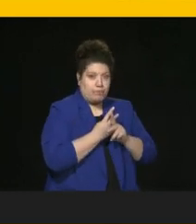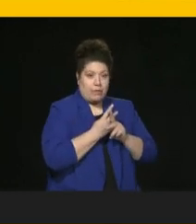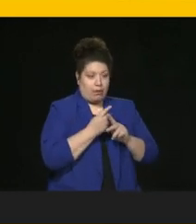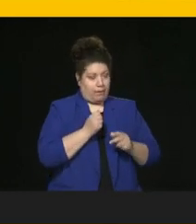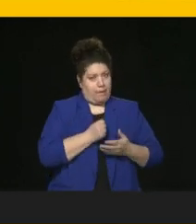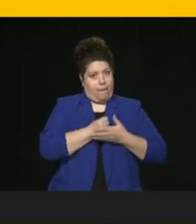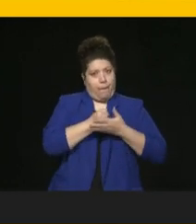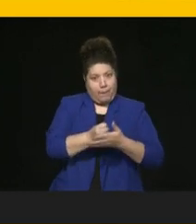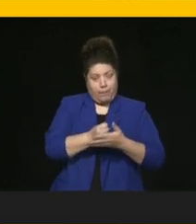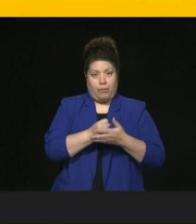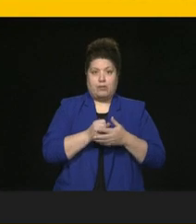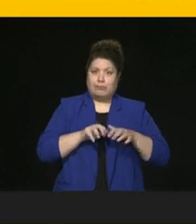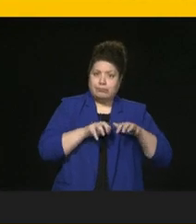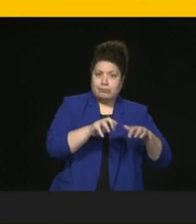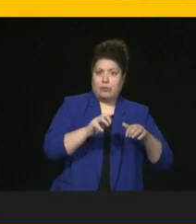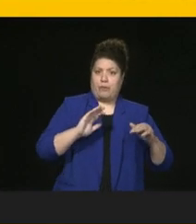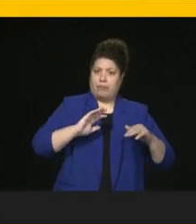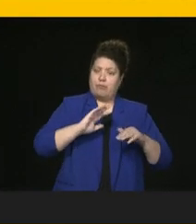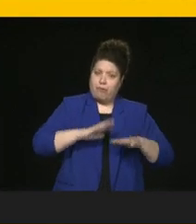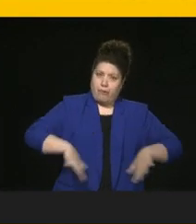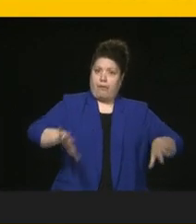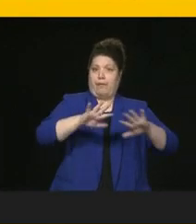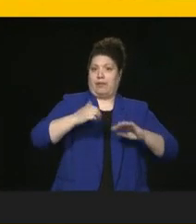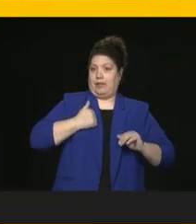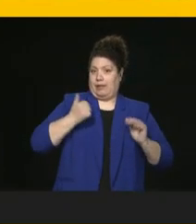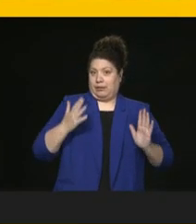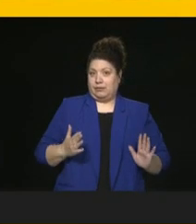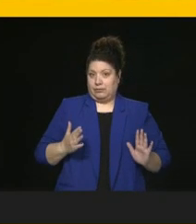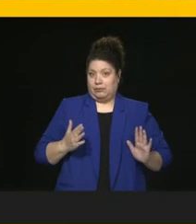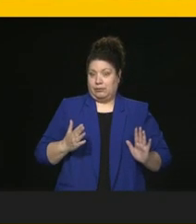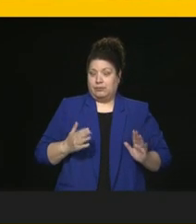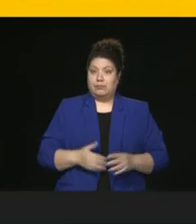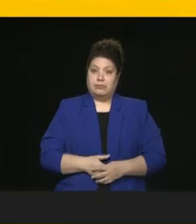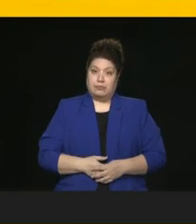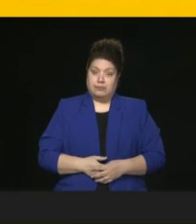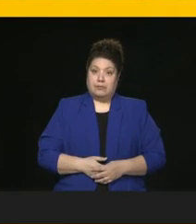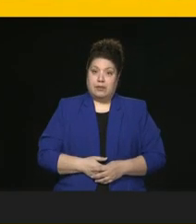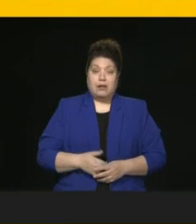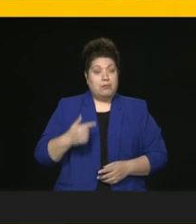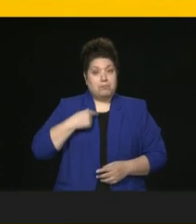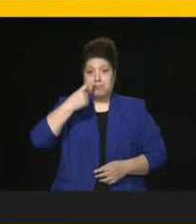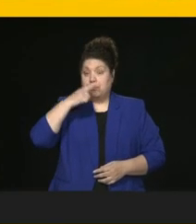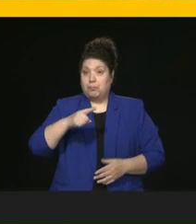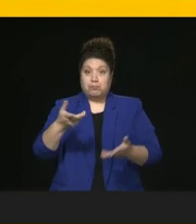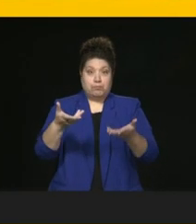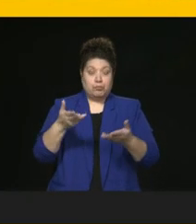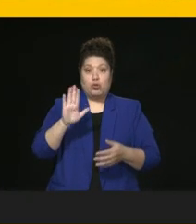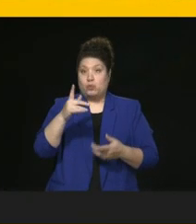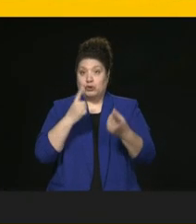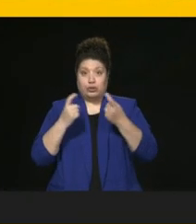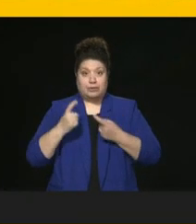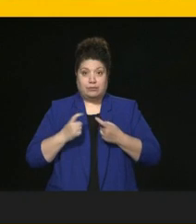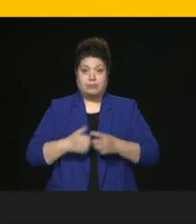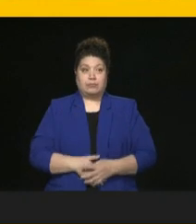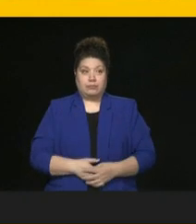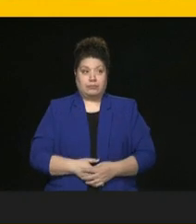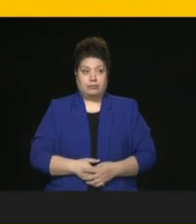WAYS TO ENSURE THAT WE HELP ALL CANADIANS DURING THIS DIFFICULT TIME.